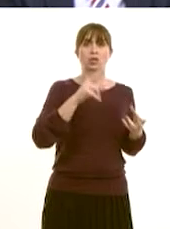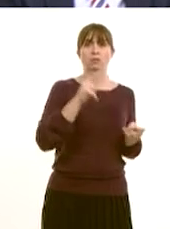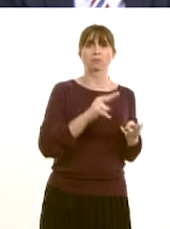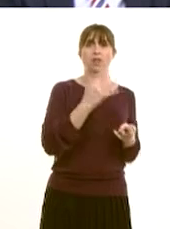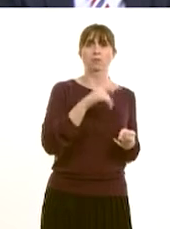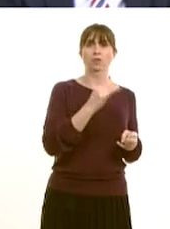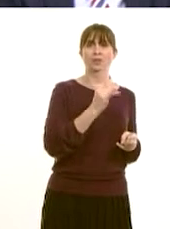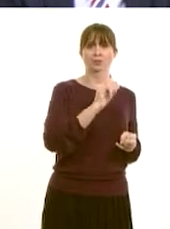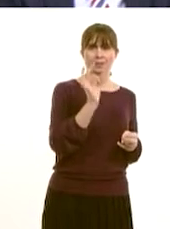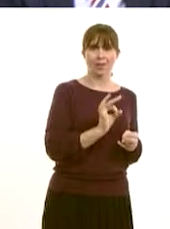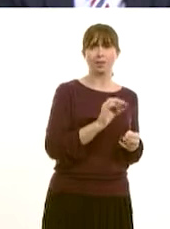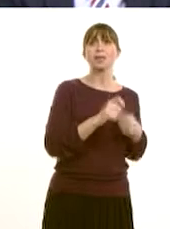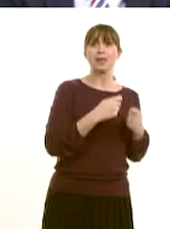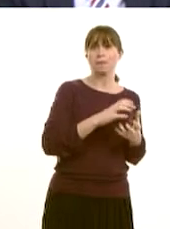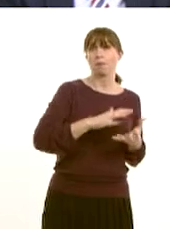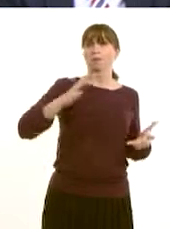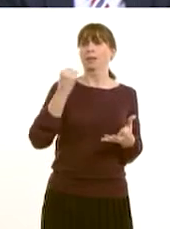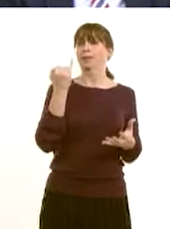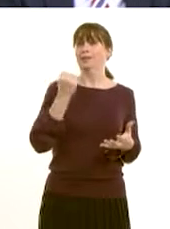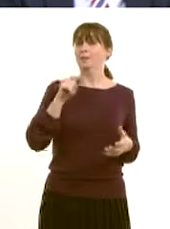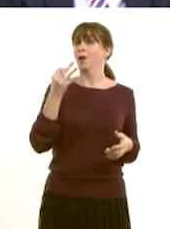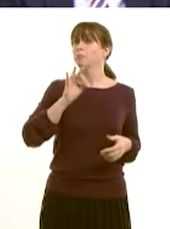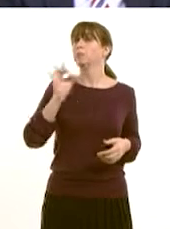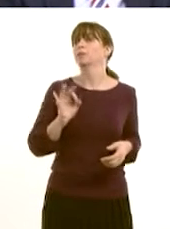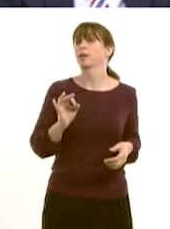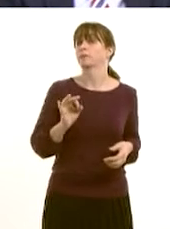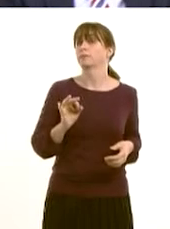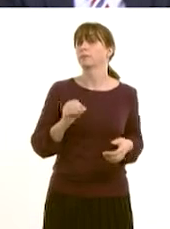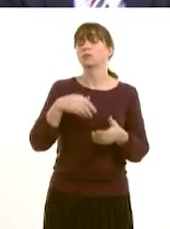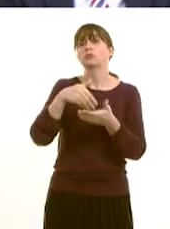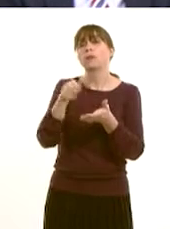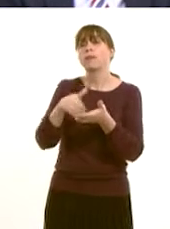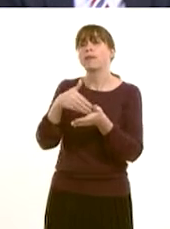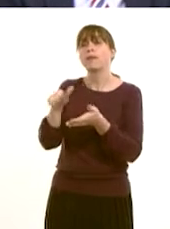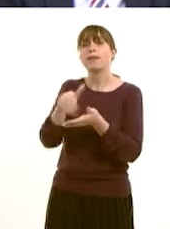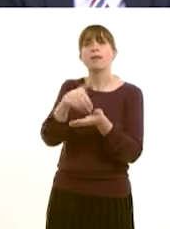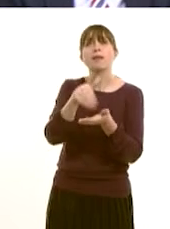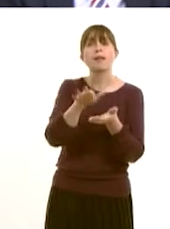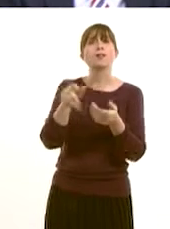per cent, rising to 16.8 per cent for trade and exports to other EU countries.